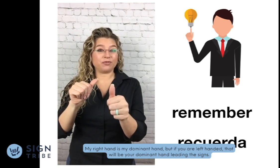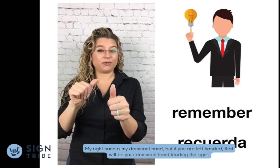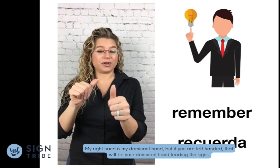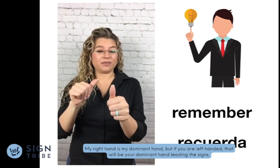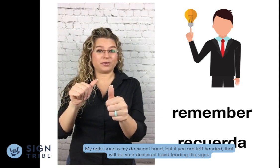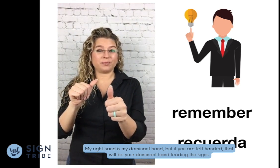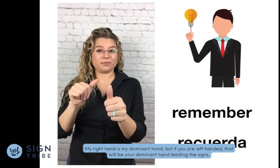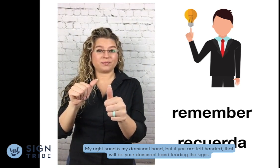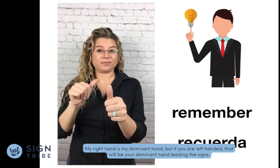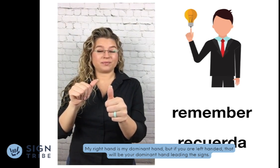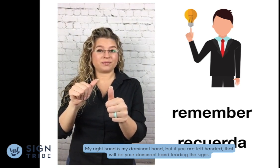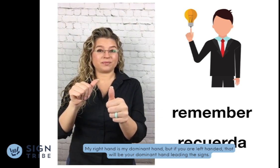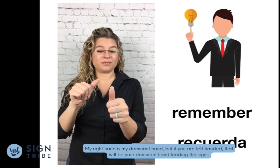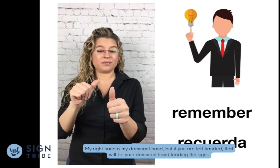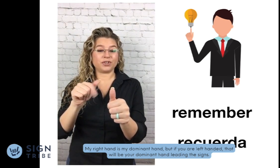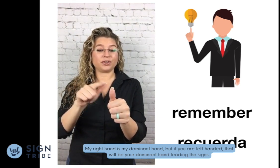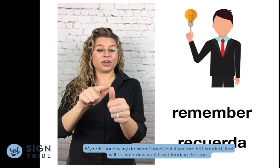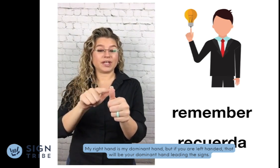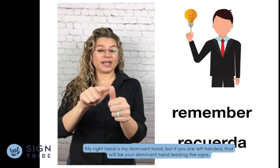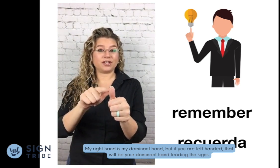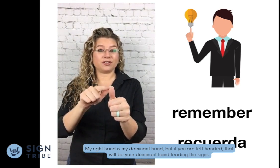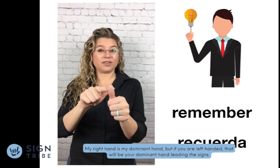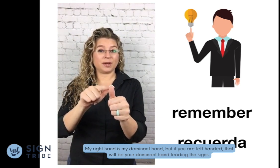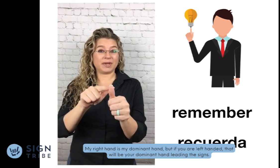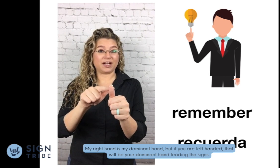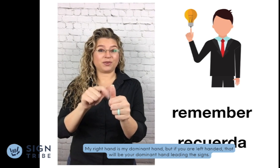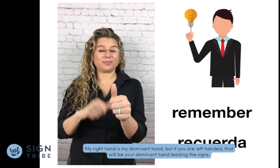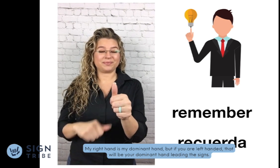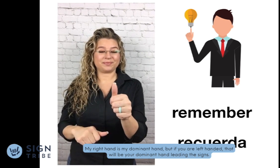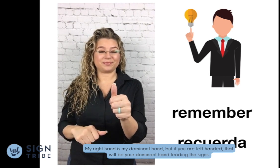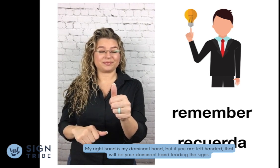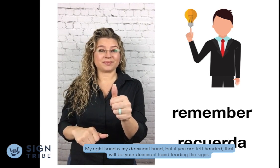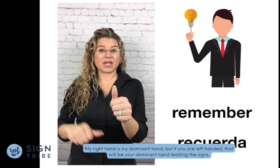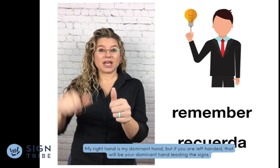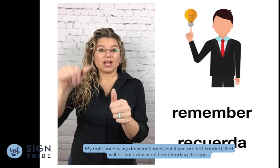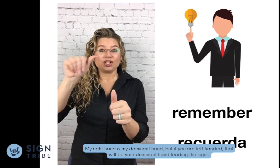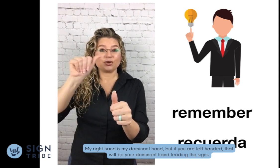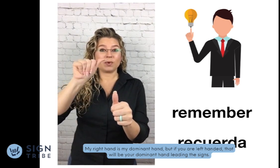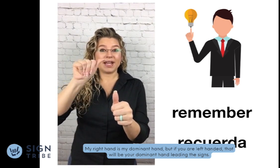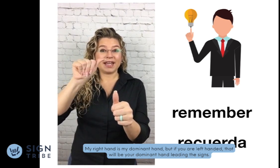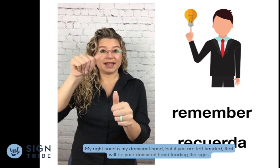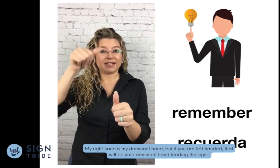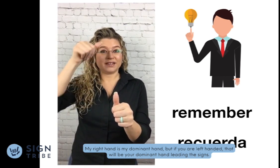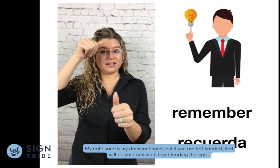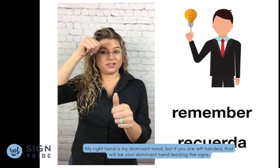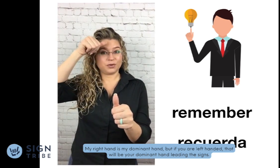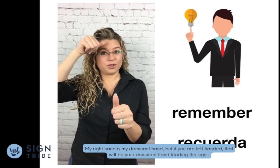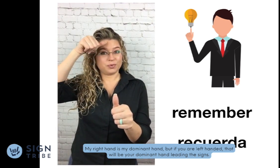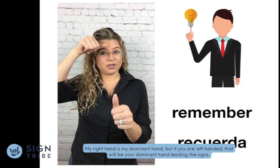front of you. You're looking at your thumbnail. Your right hand, you're going to put your